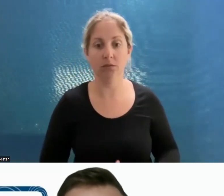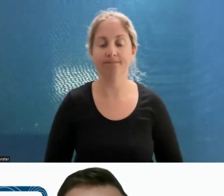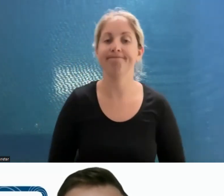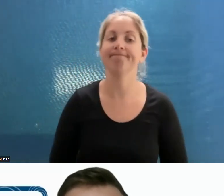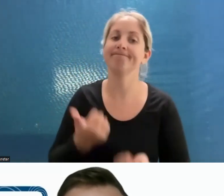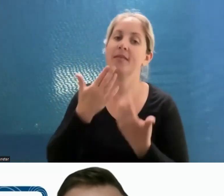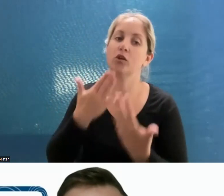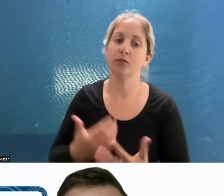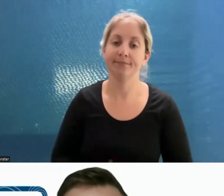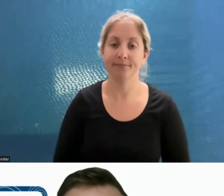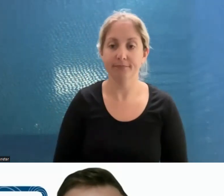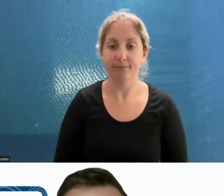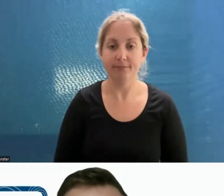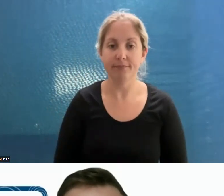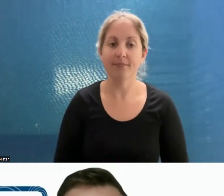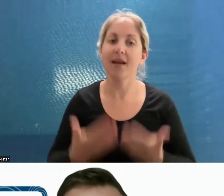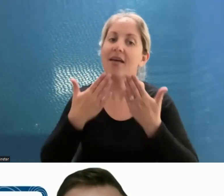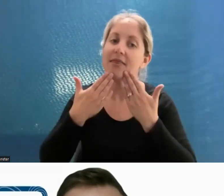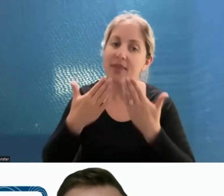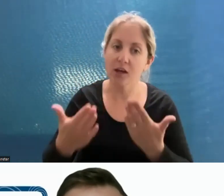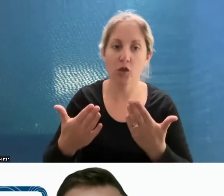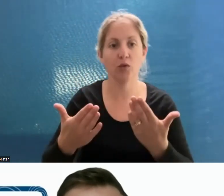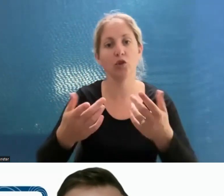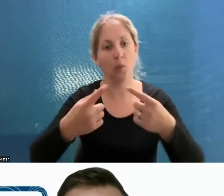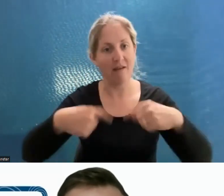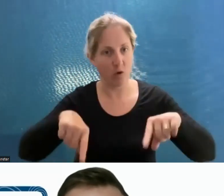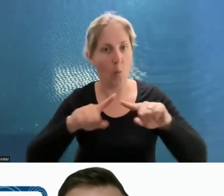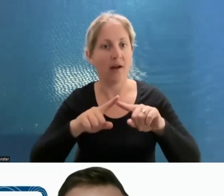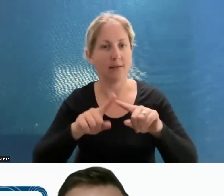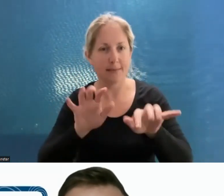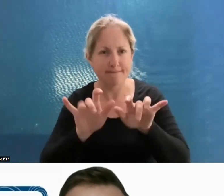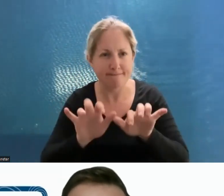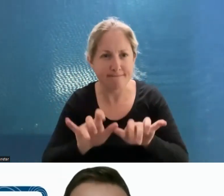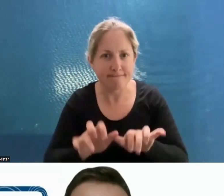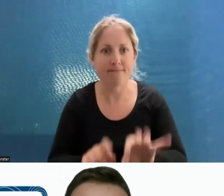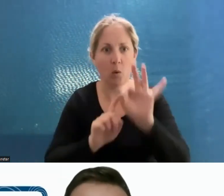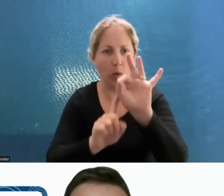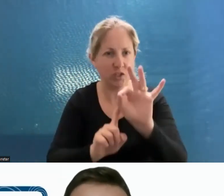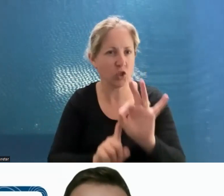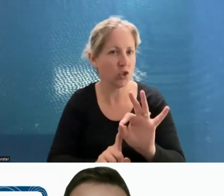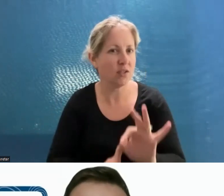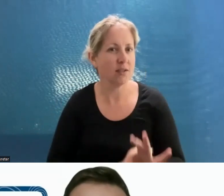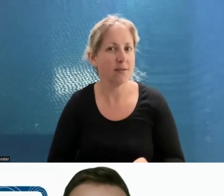Sifa: Thank you, and thank you to everyone who is engaged in this webinar by asking those questions.